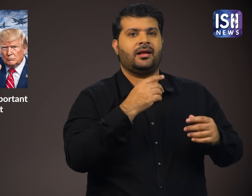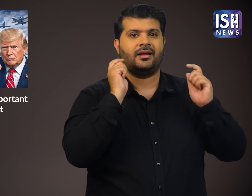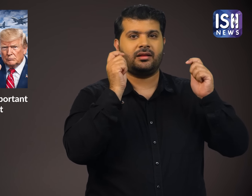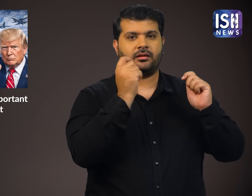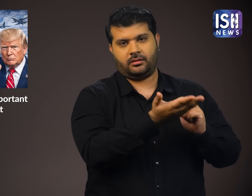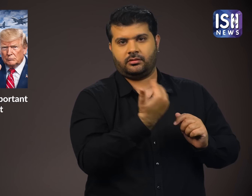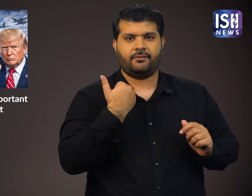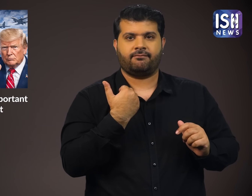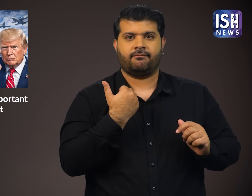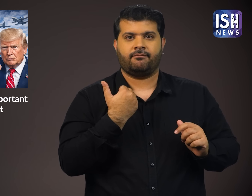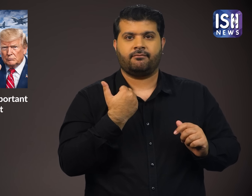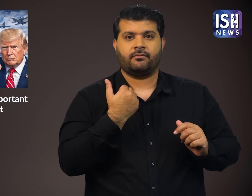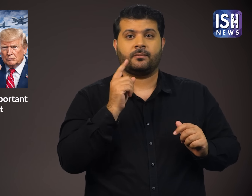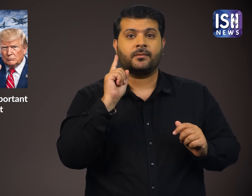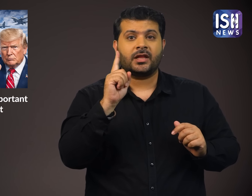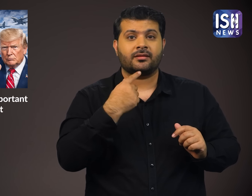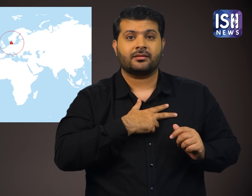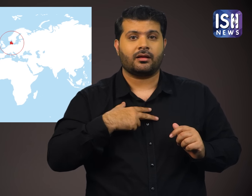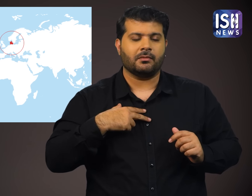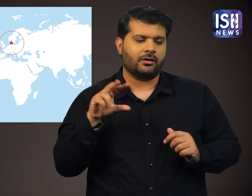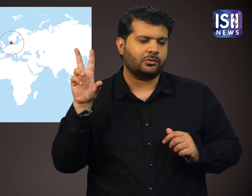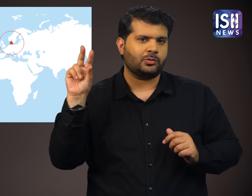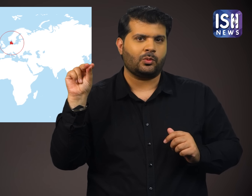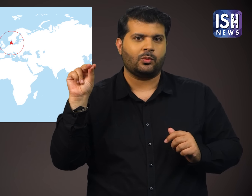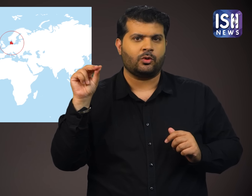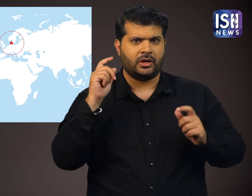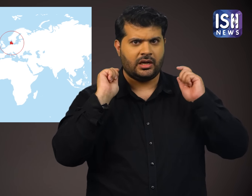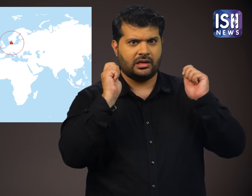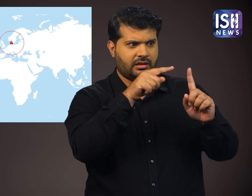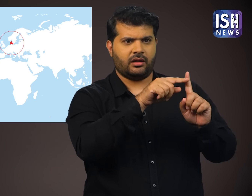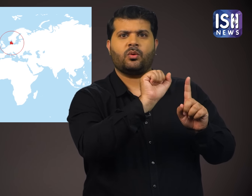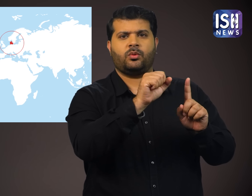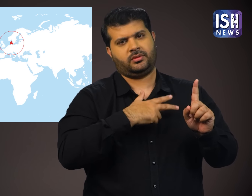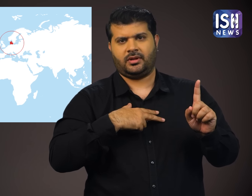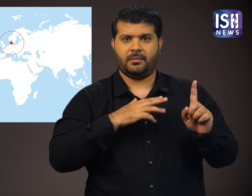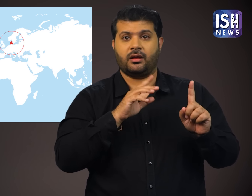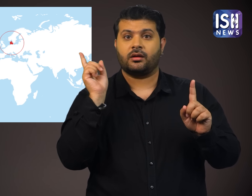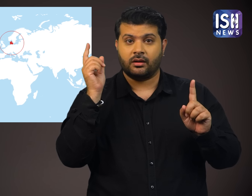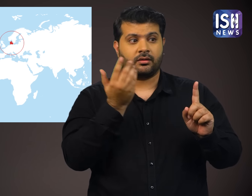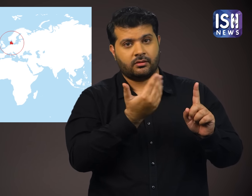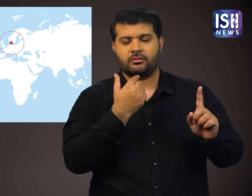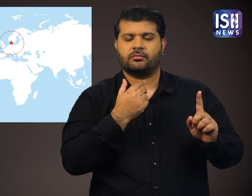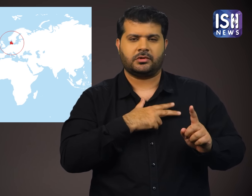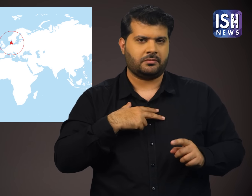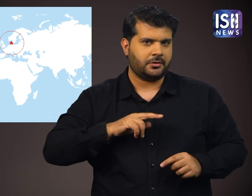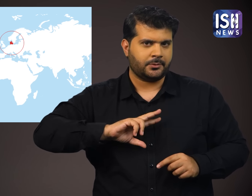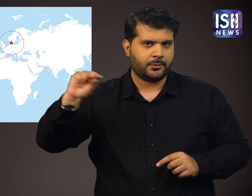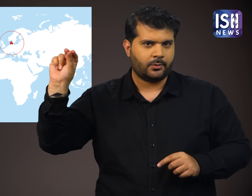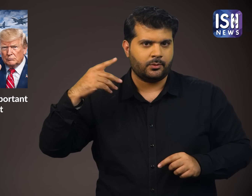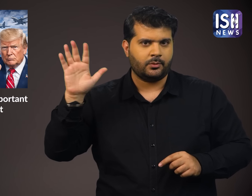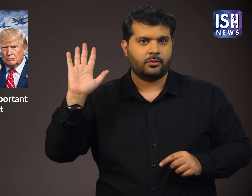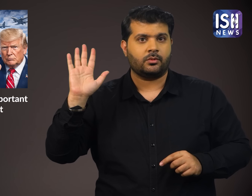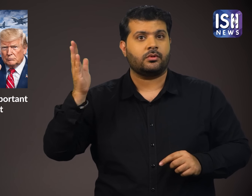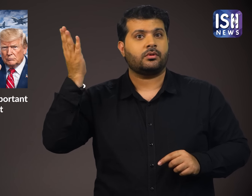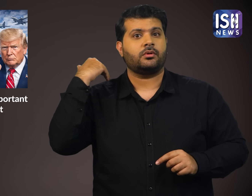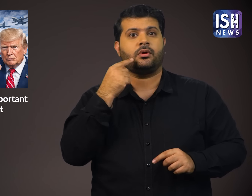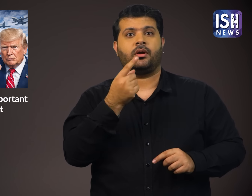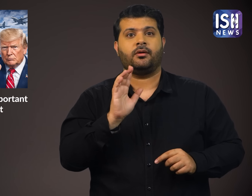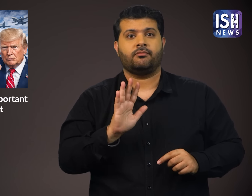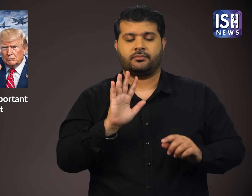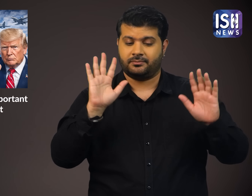buy Greenland from Denmark. However, Denmark rejected the offer.